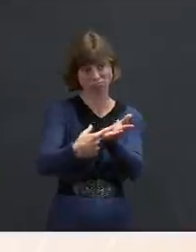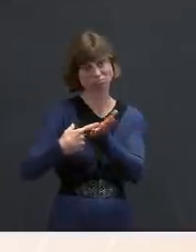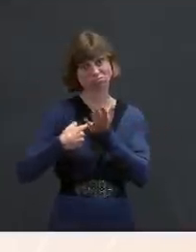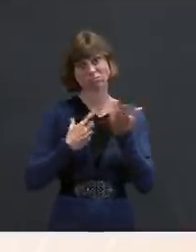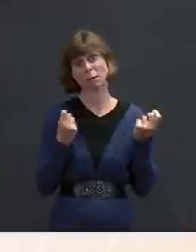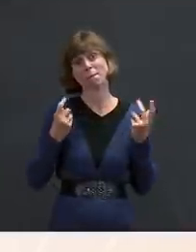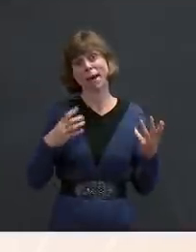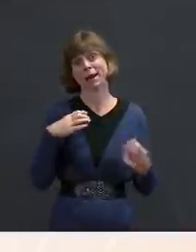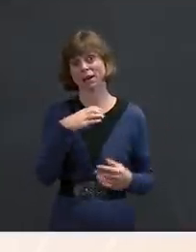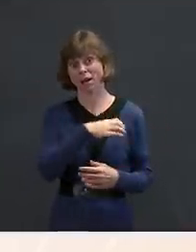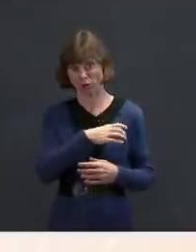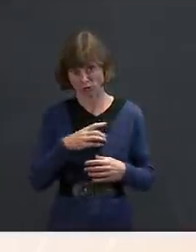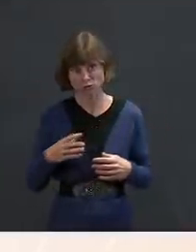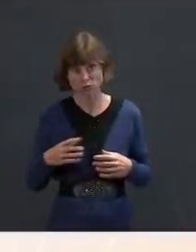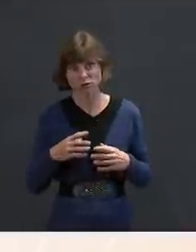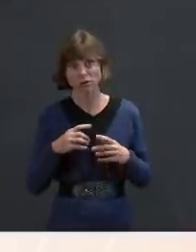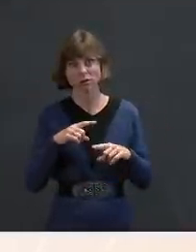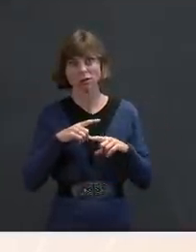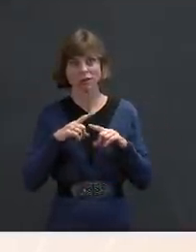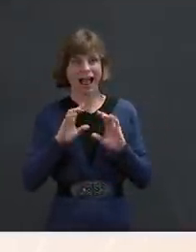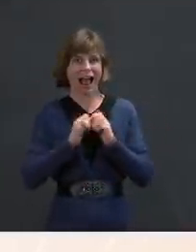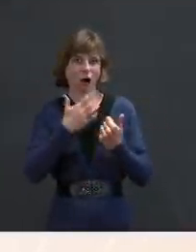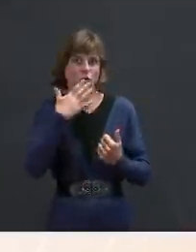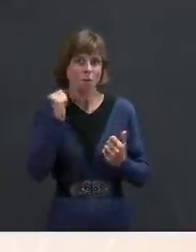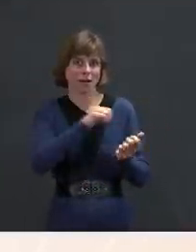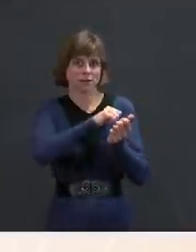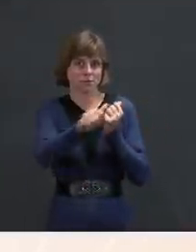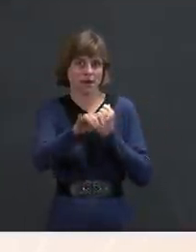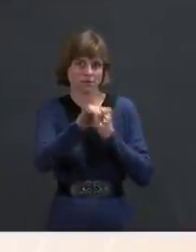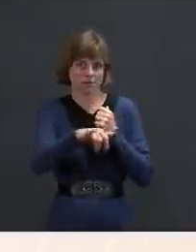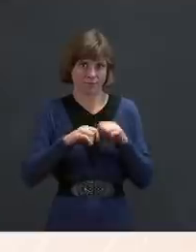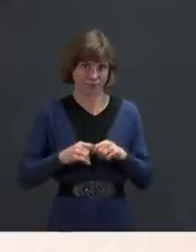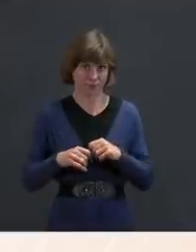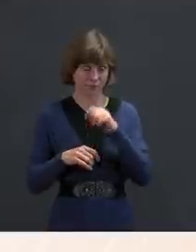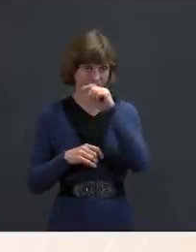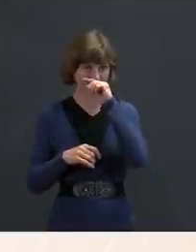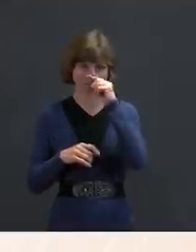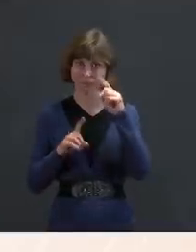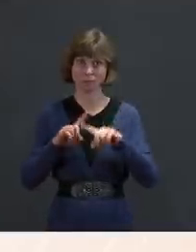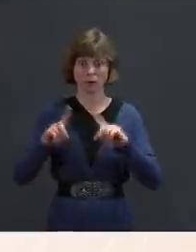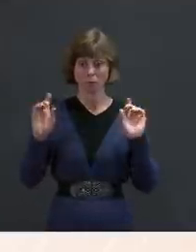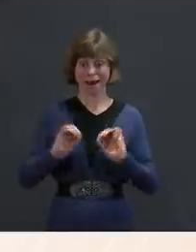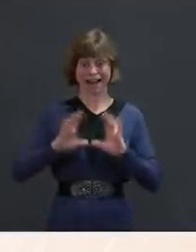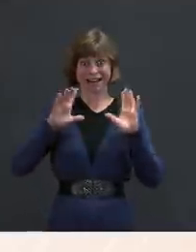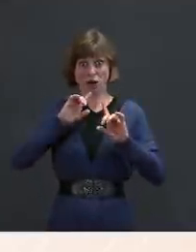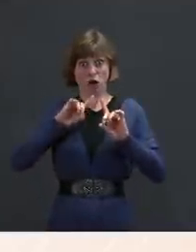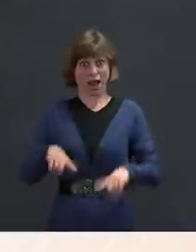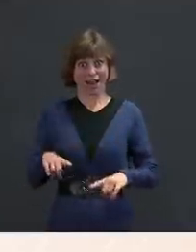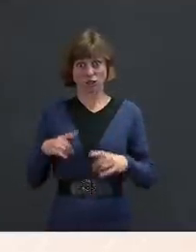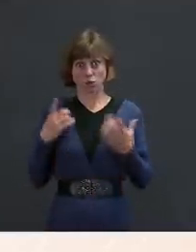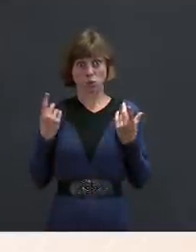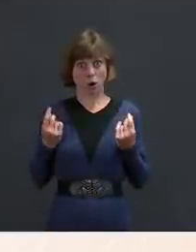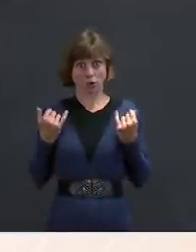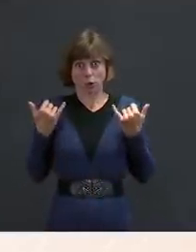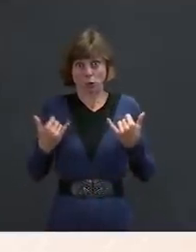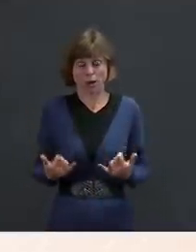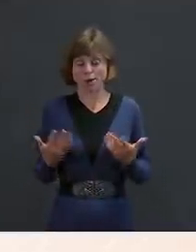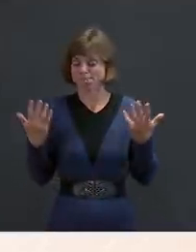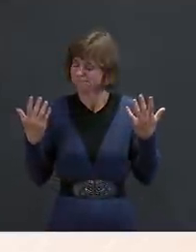with their staffs about the best vehicle moving forward. But we don't have a clear answer on what that looks like at this point. It's just -- remains a commitment